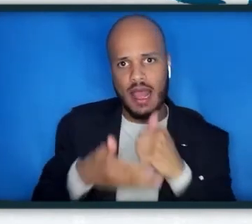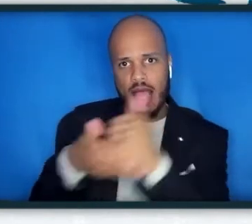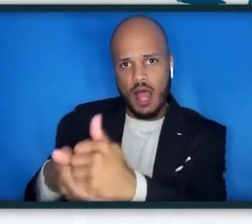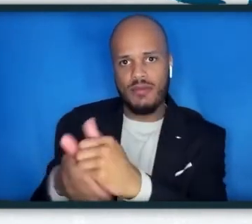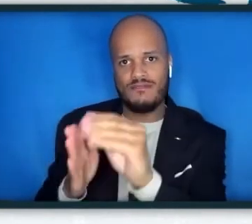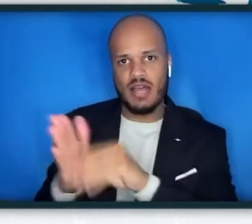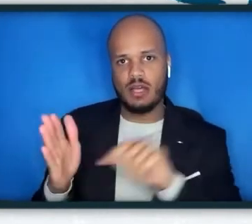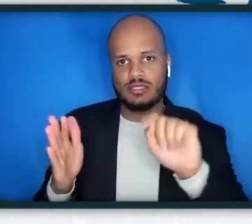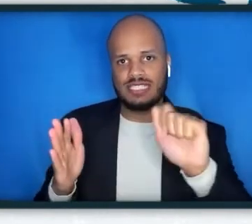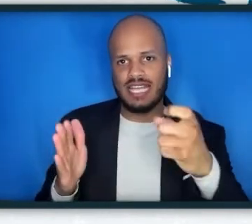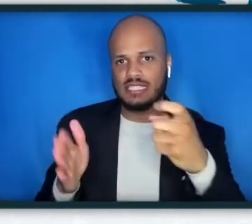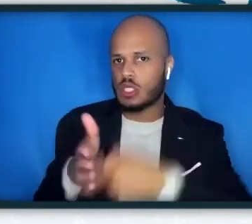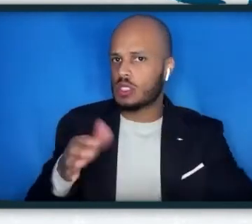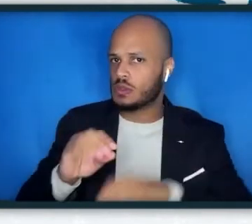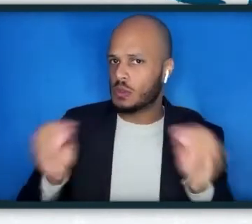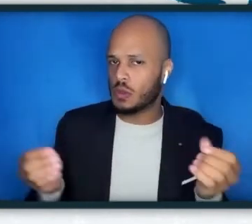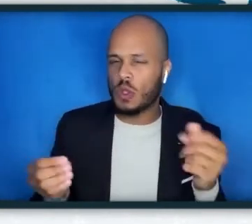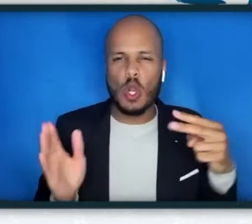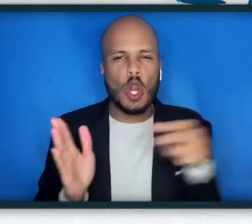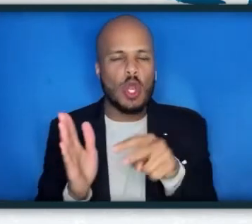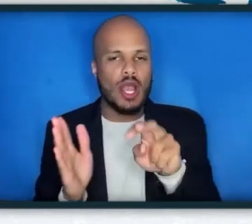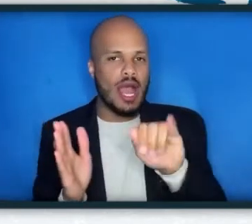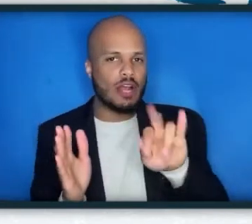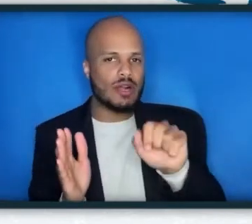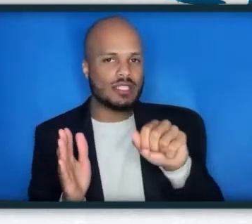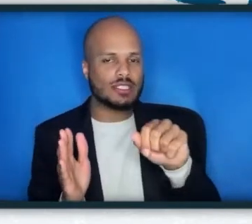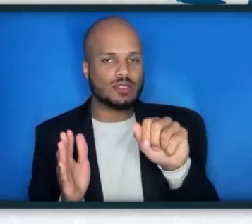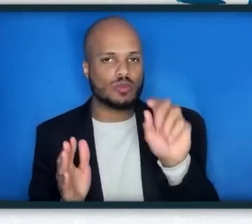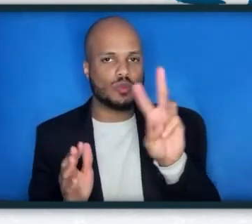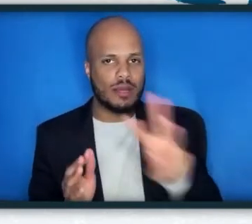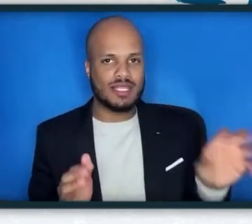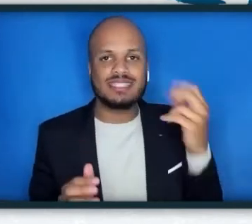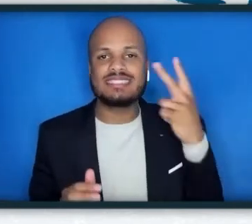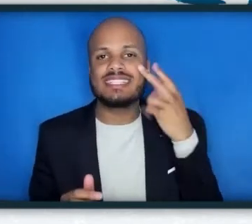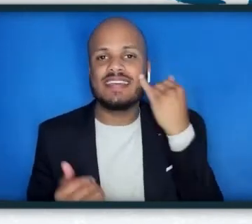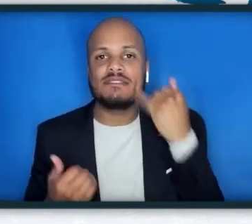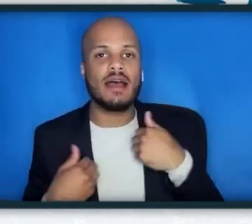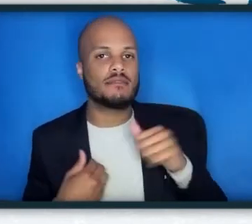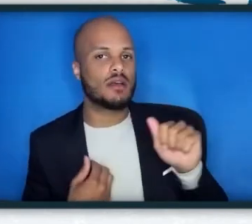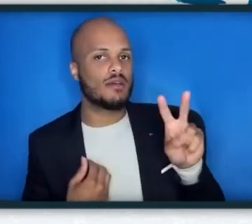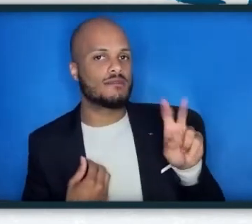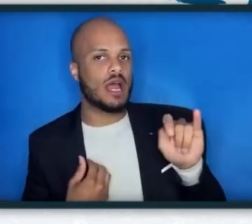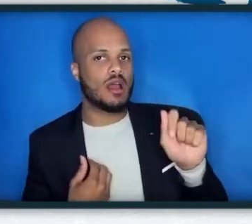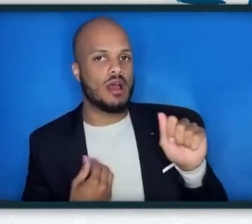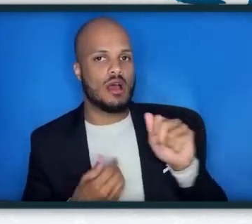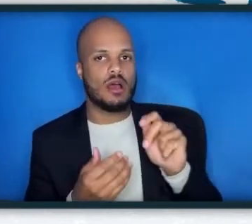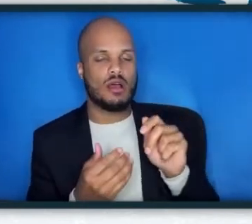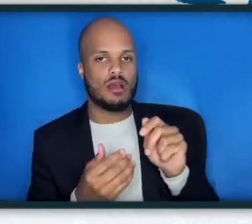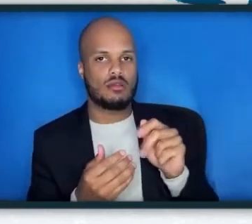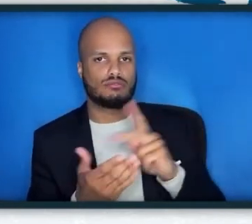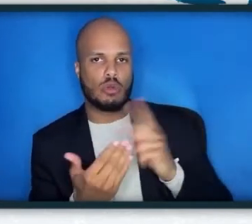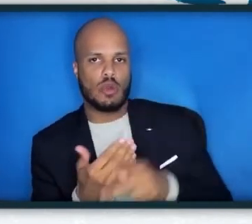You can check the IRS website to see if there's a VITA site open near you. You can also file your taxes for free